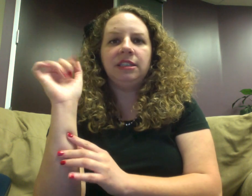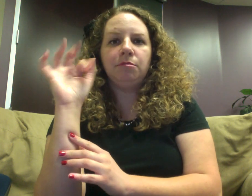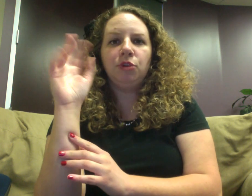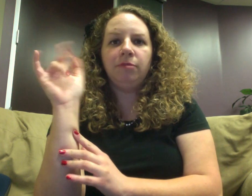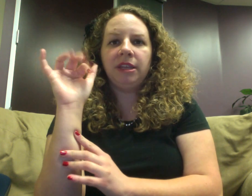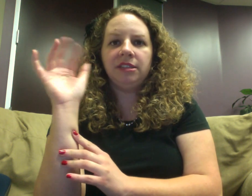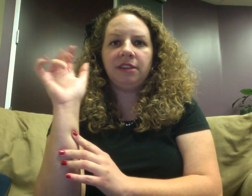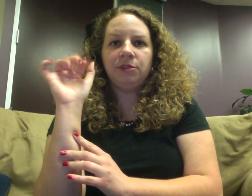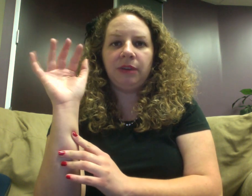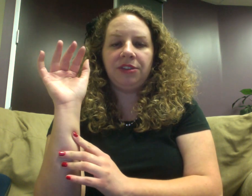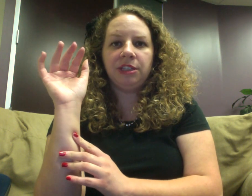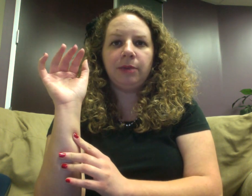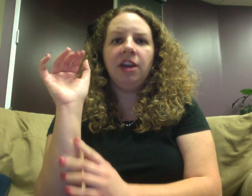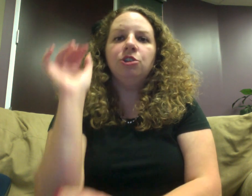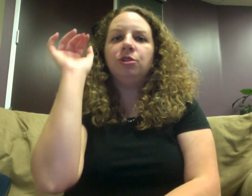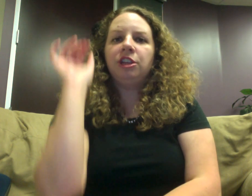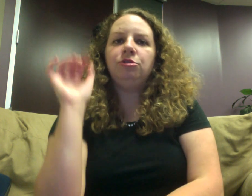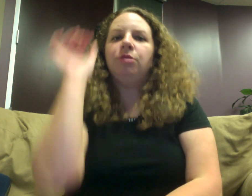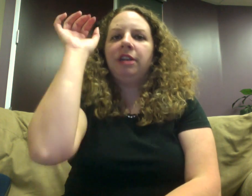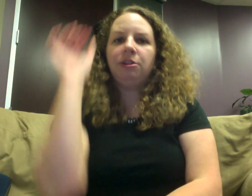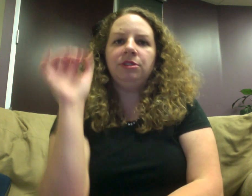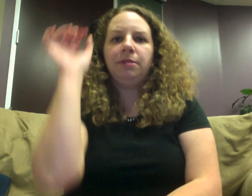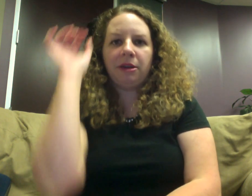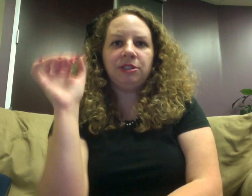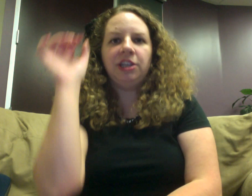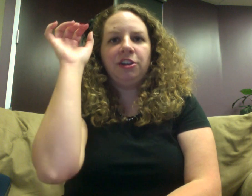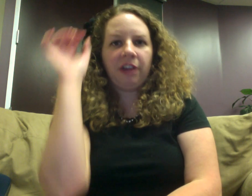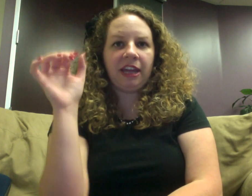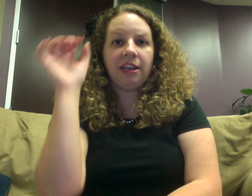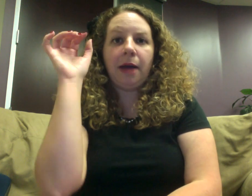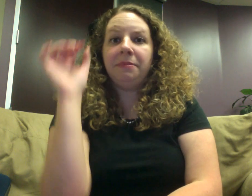the movement of doing it this way so that you don't get used to bouncing your hand up